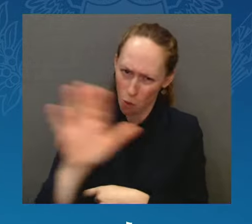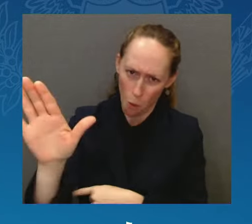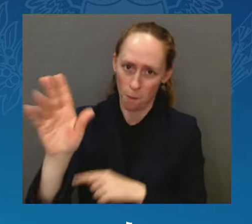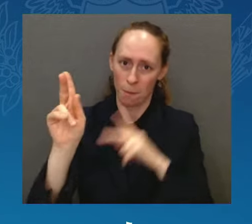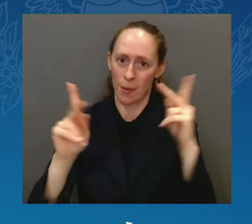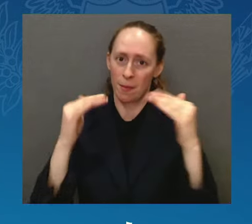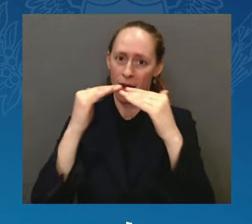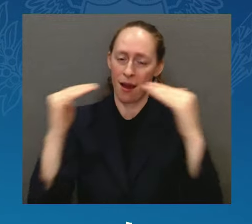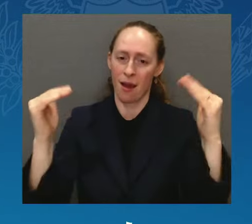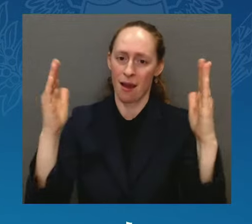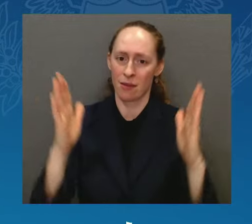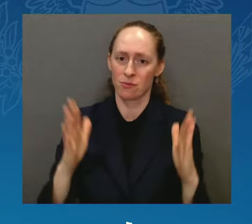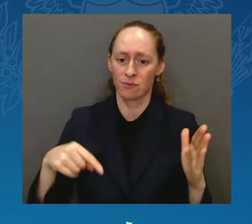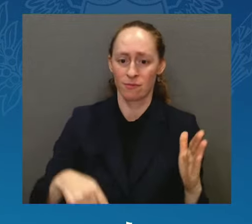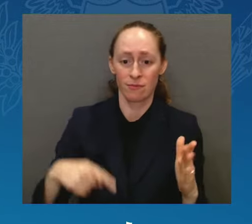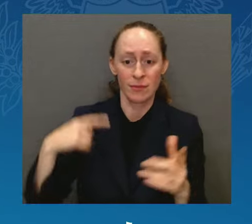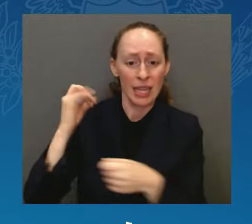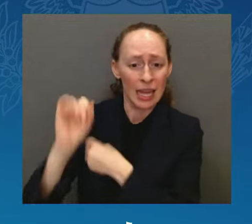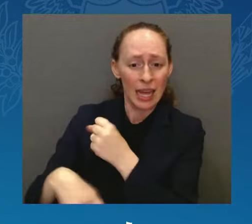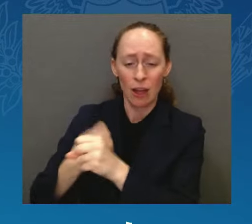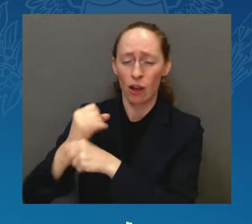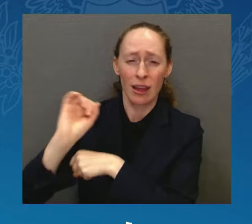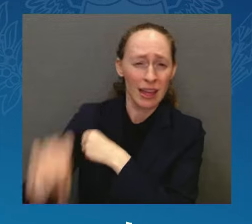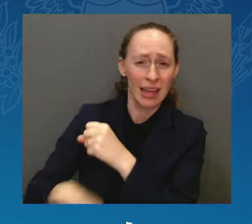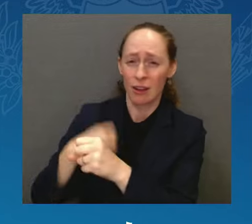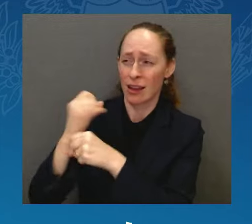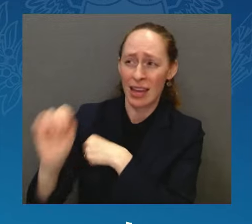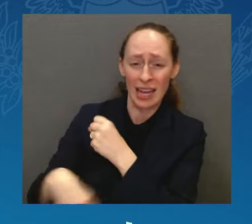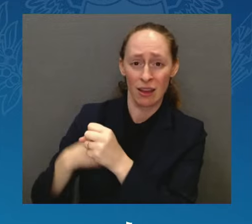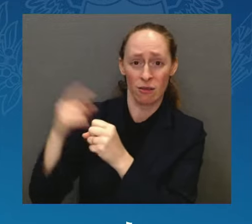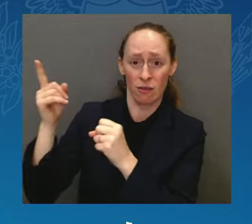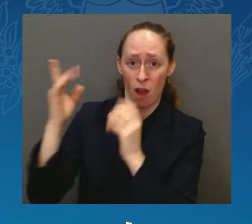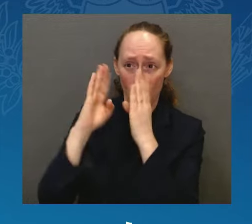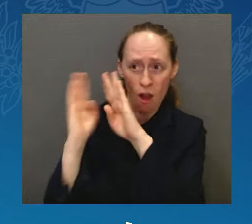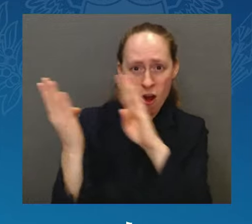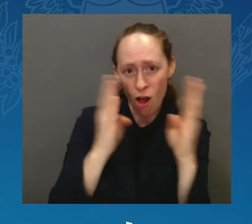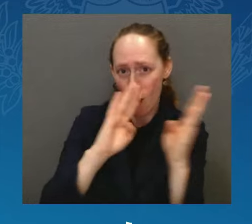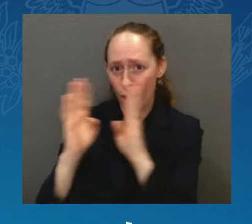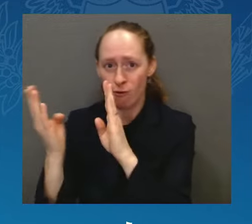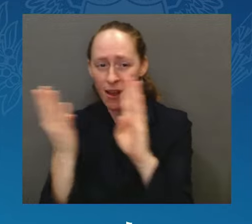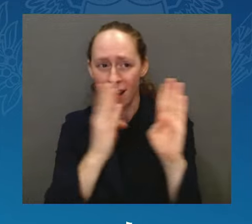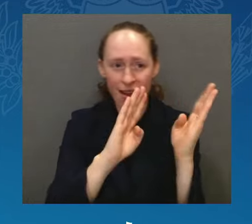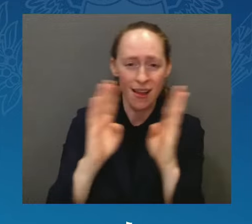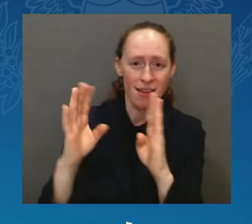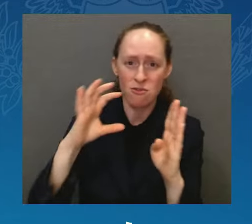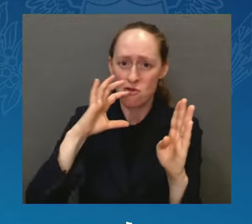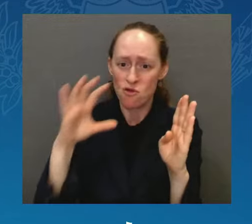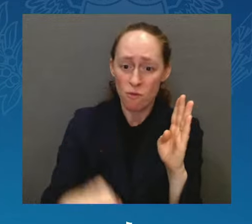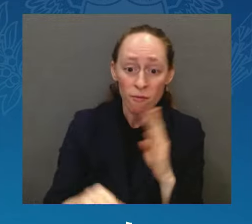But that history is a living, beating one, molded every four years